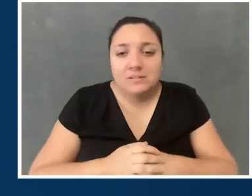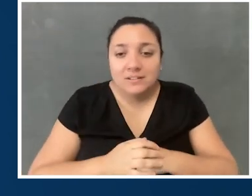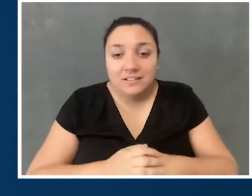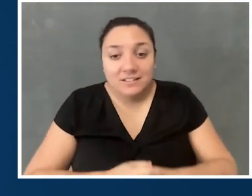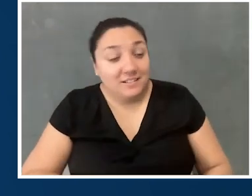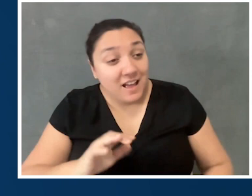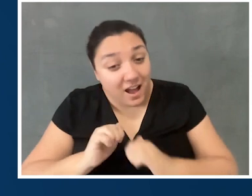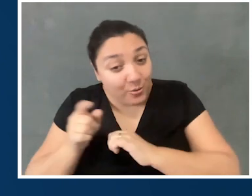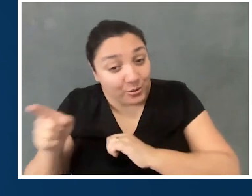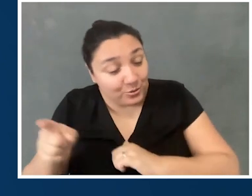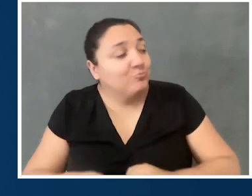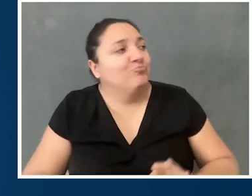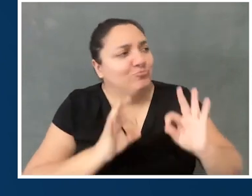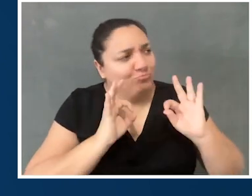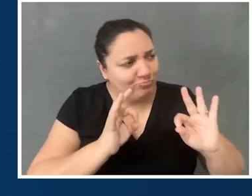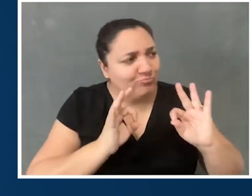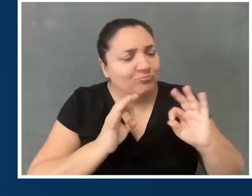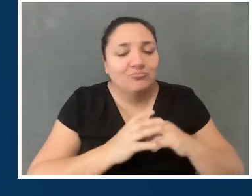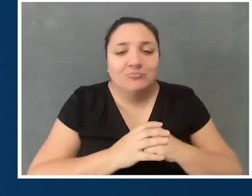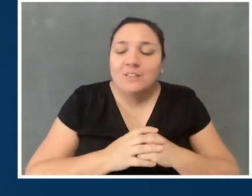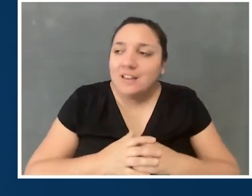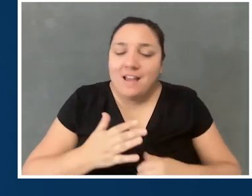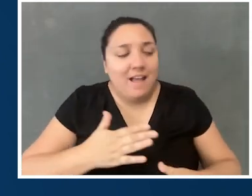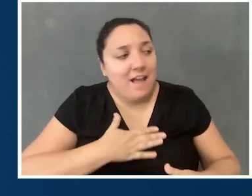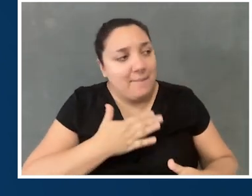I'm great. Hi Katrin. Happy New Year. Happy New Year to you.